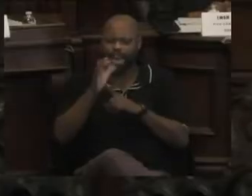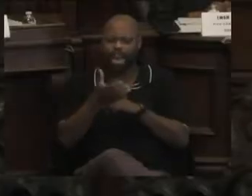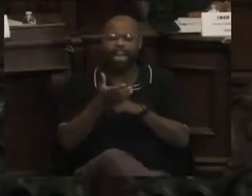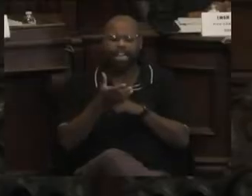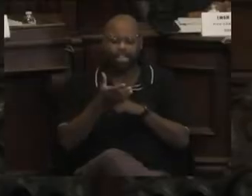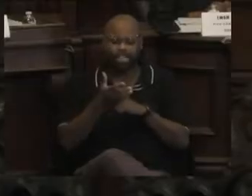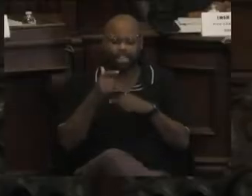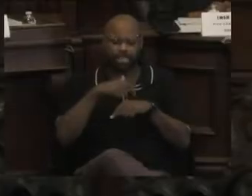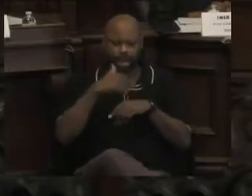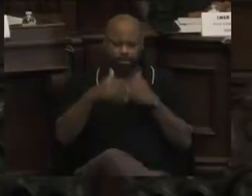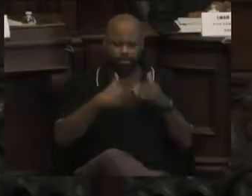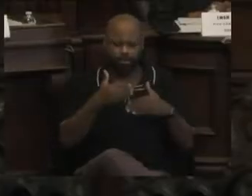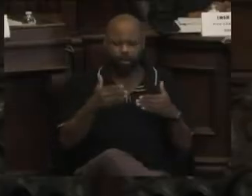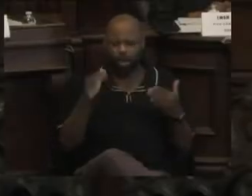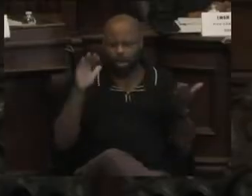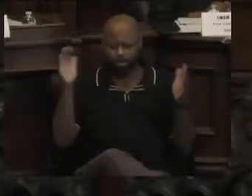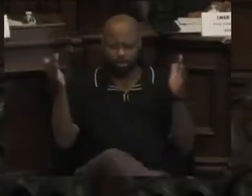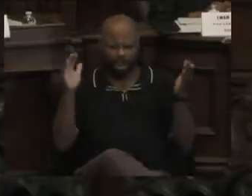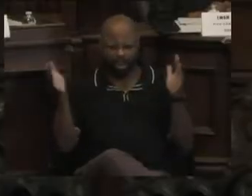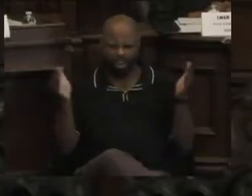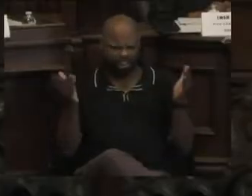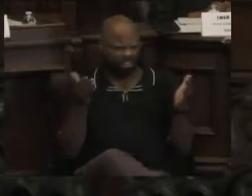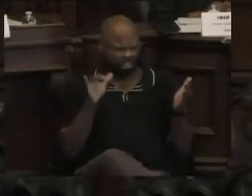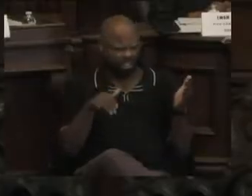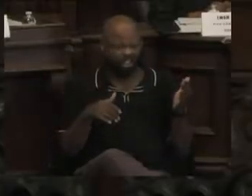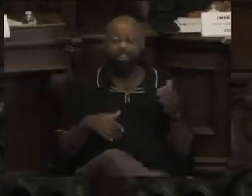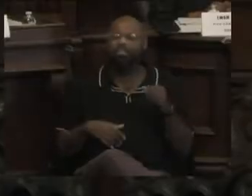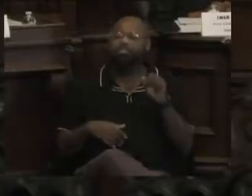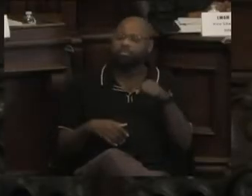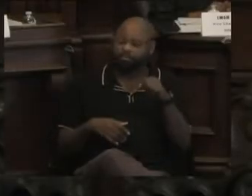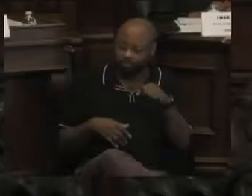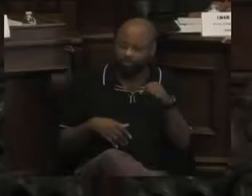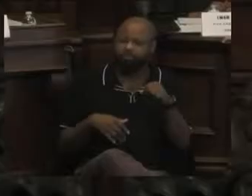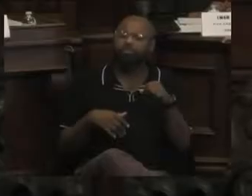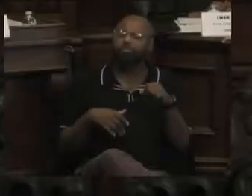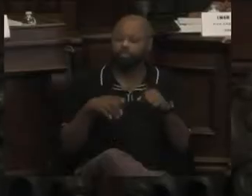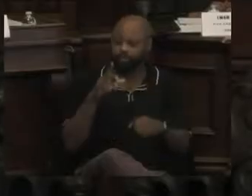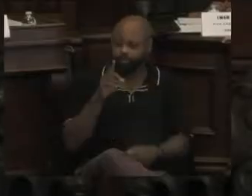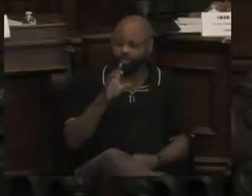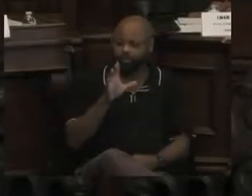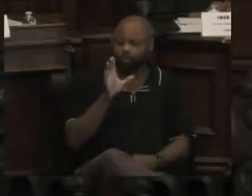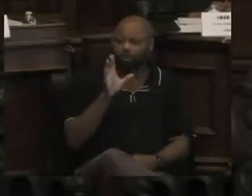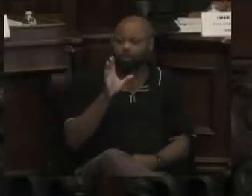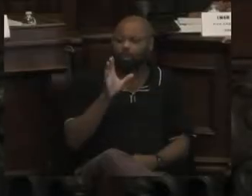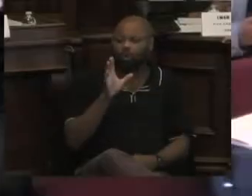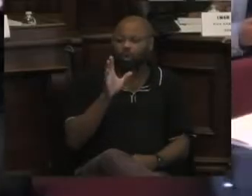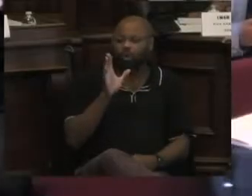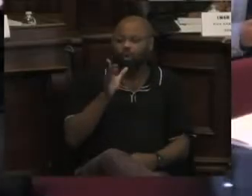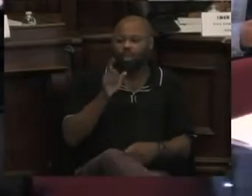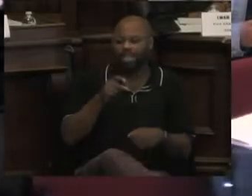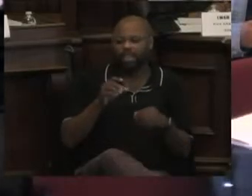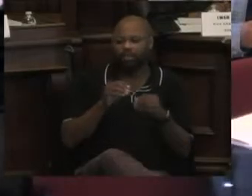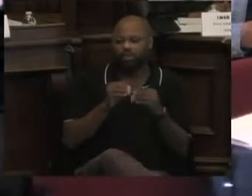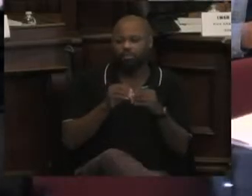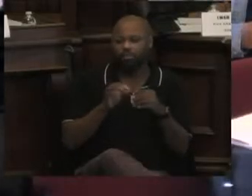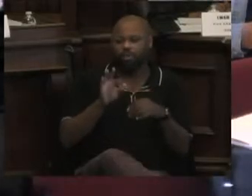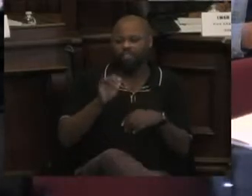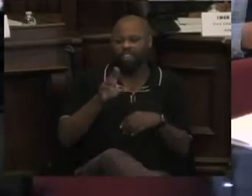force, the number of use of force cases, you know, over time or comparing one year to another, that sort of thing.